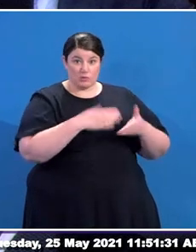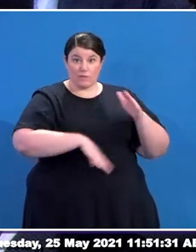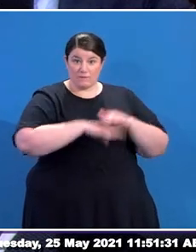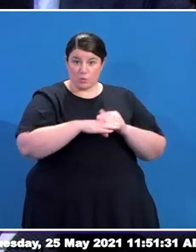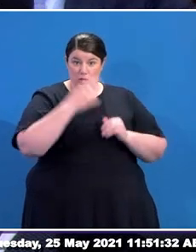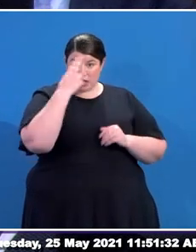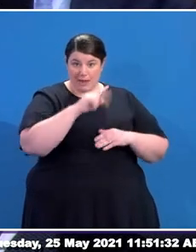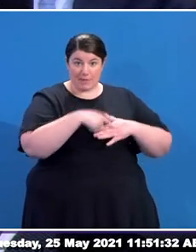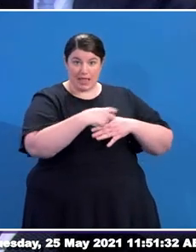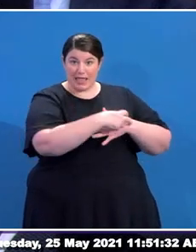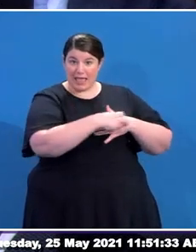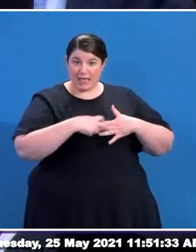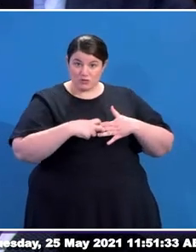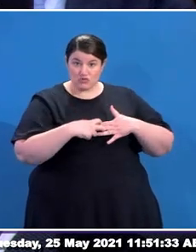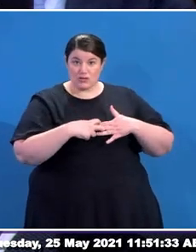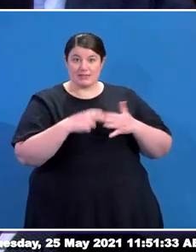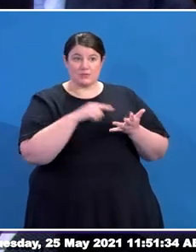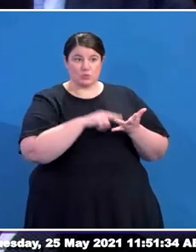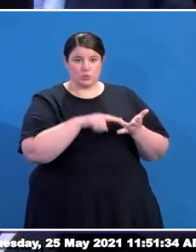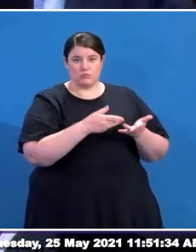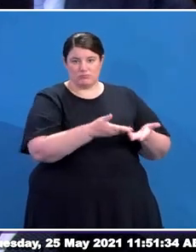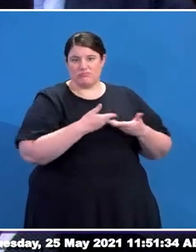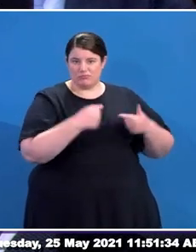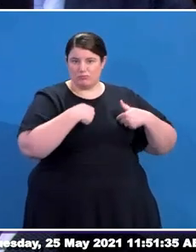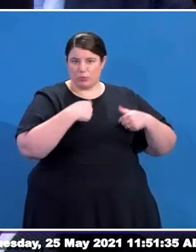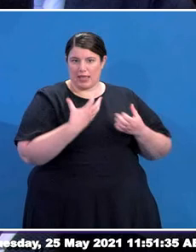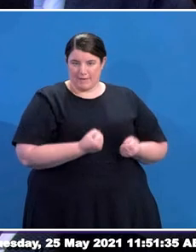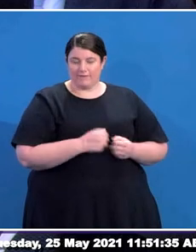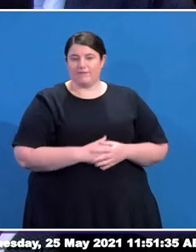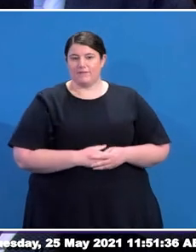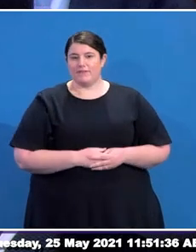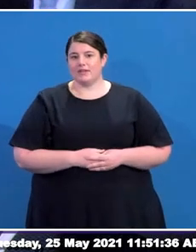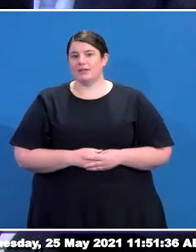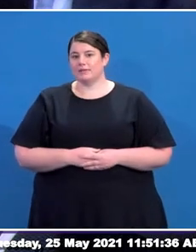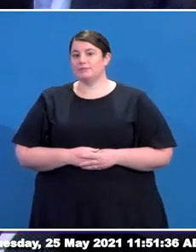I might need you just to keep your voice up a little bit, so we can hear you. SOPHIA: Oh, OK. Is that all right?